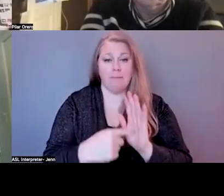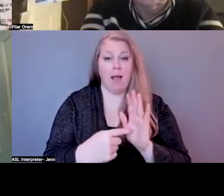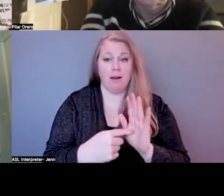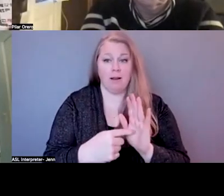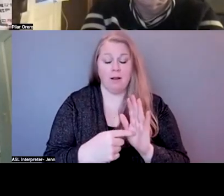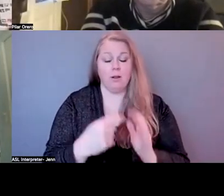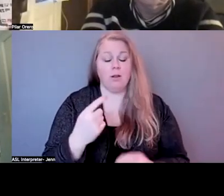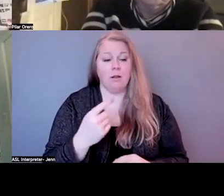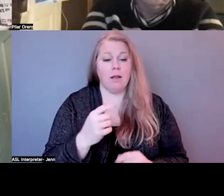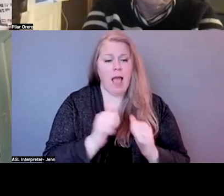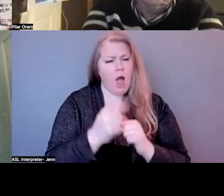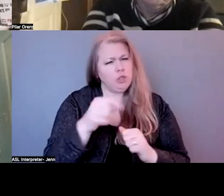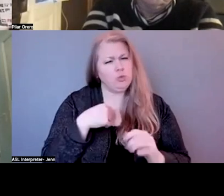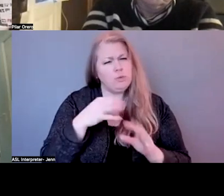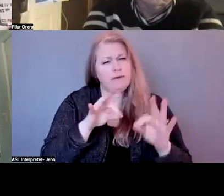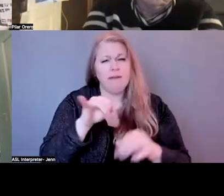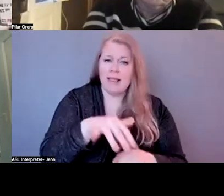how do we define this space? How do we sub-define this space?